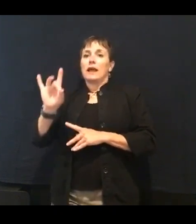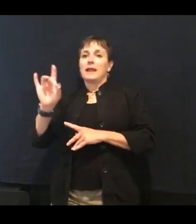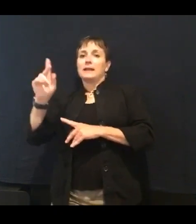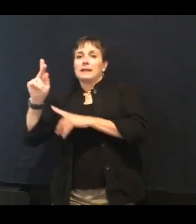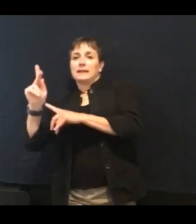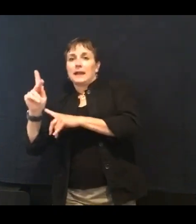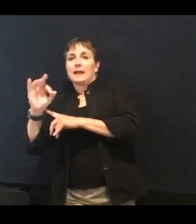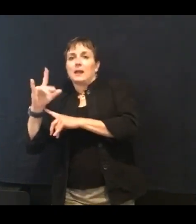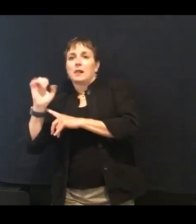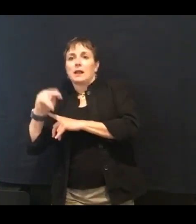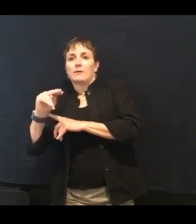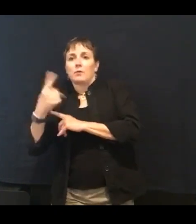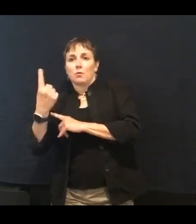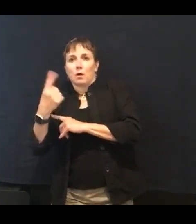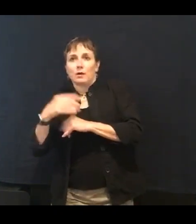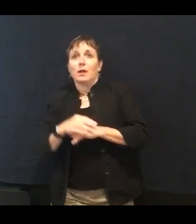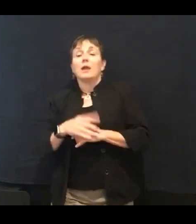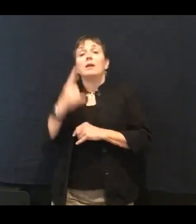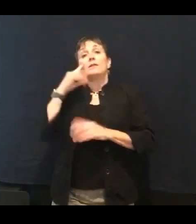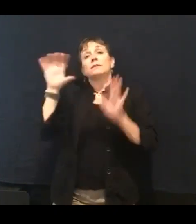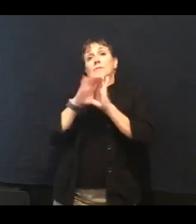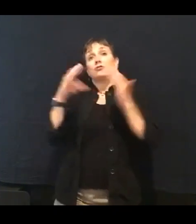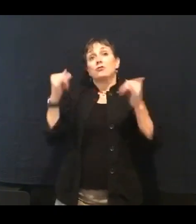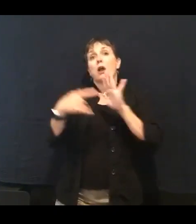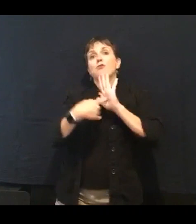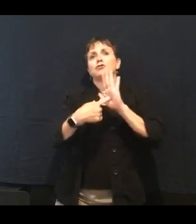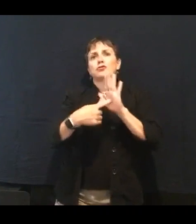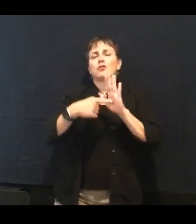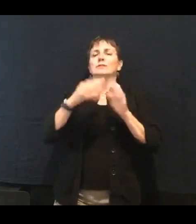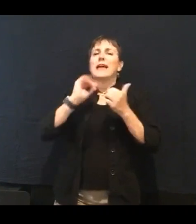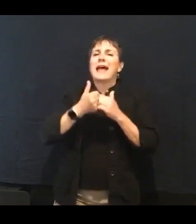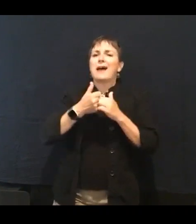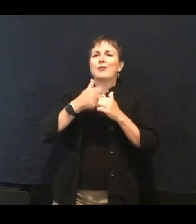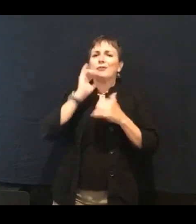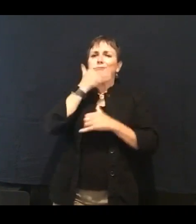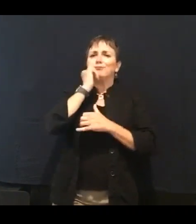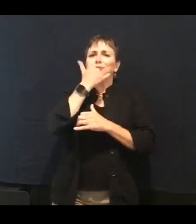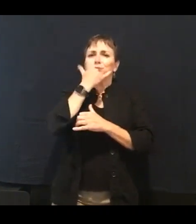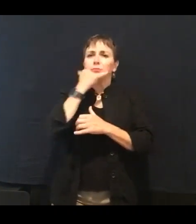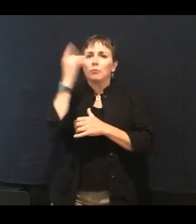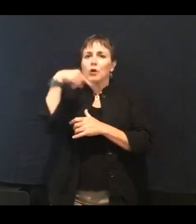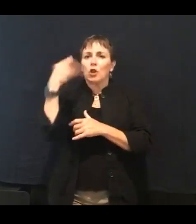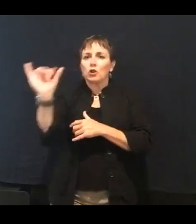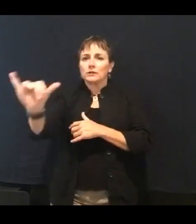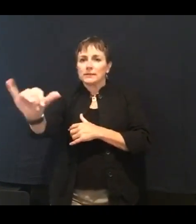shows the position of this mutation as well as other mutations in the clarin-1 protein.